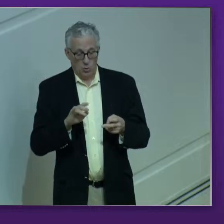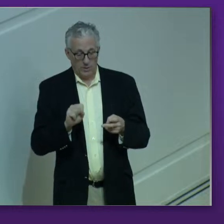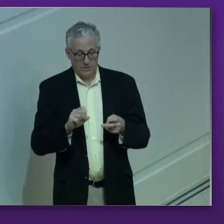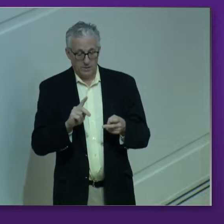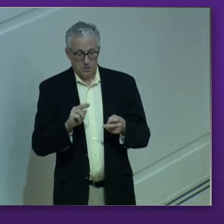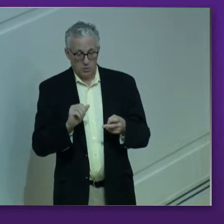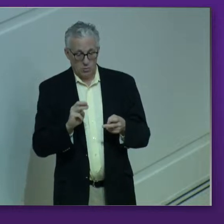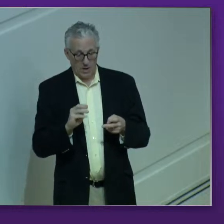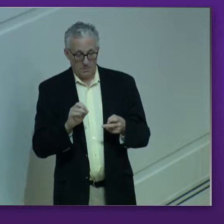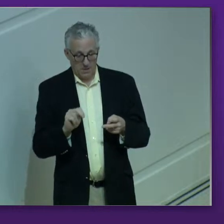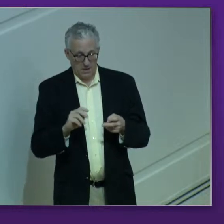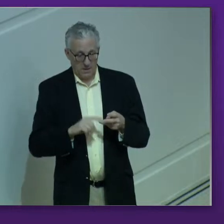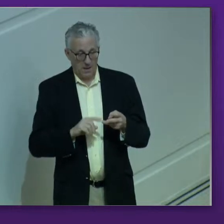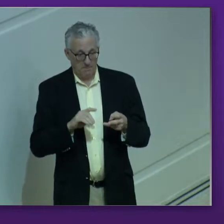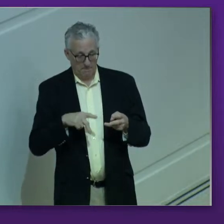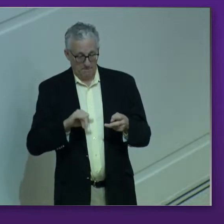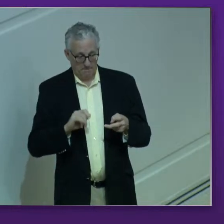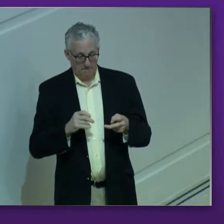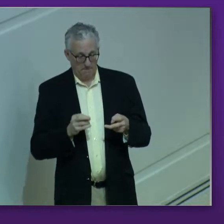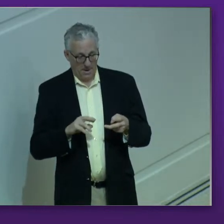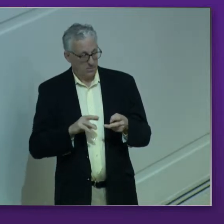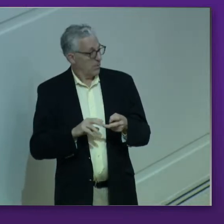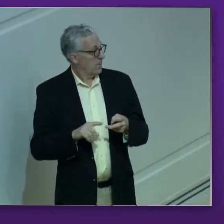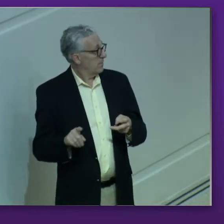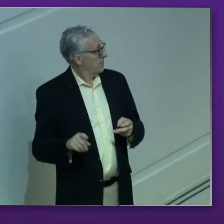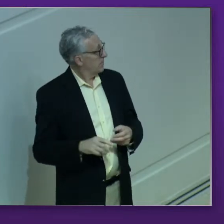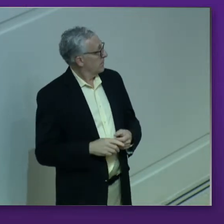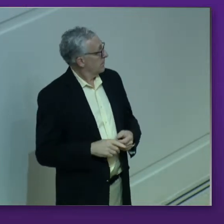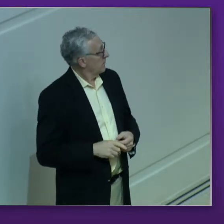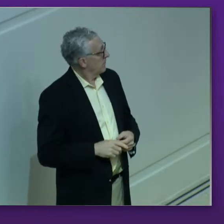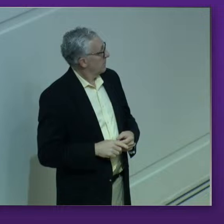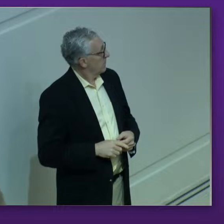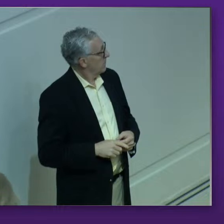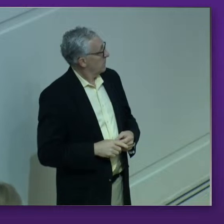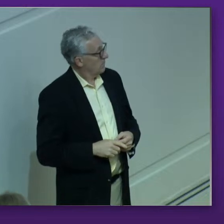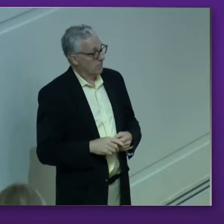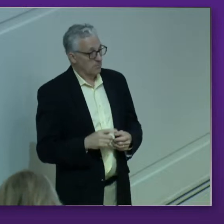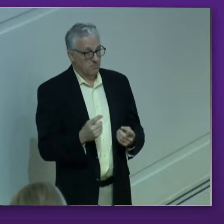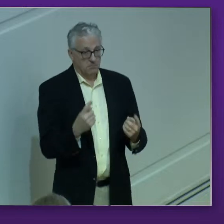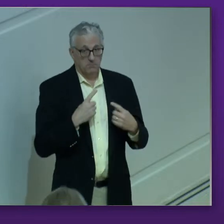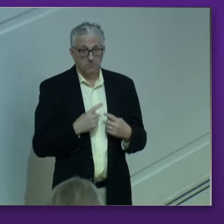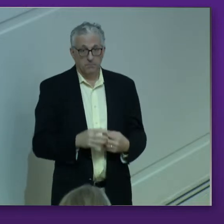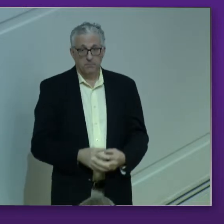SHARON ANTHONY DEBRA STEWART. [LISTING NAMES] PLEASE COME ON